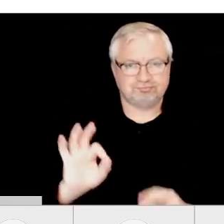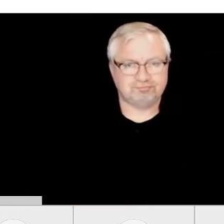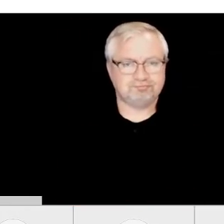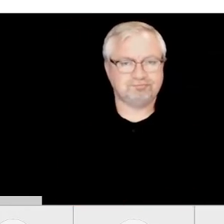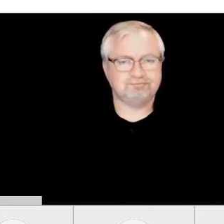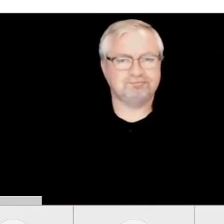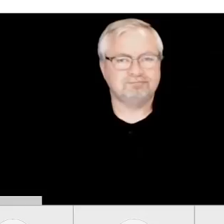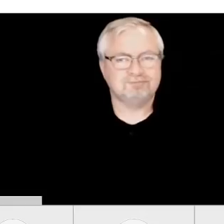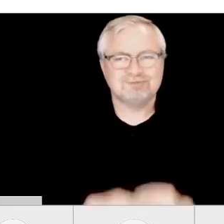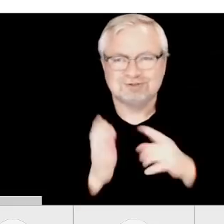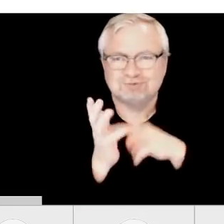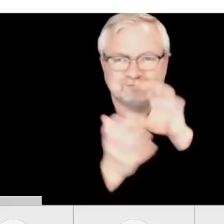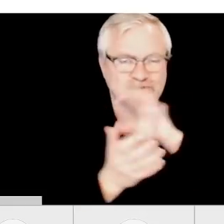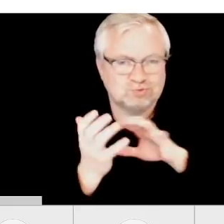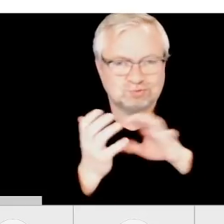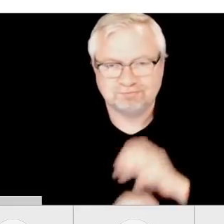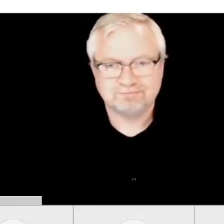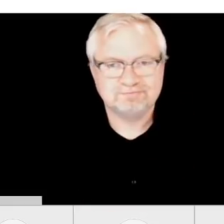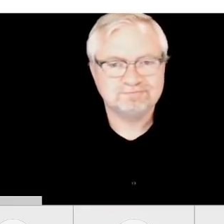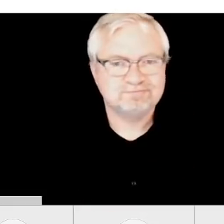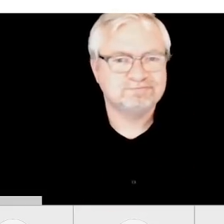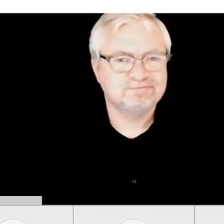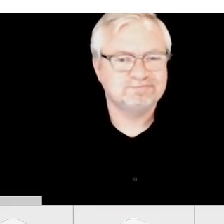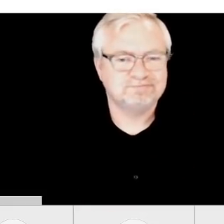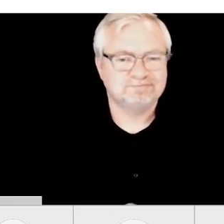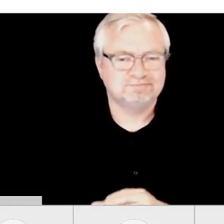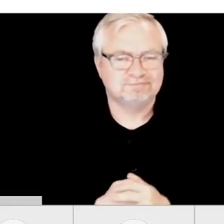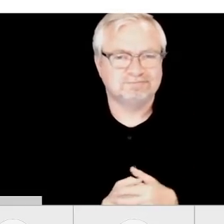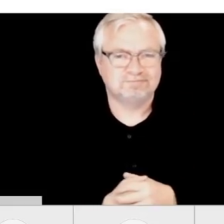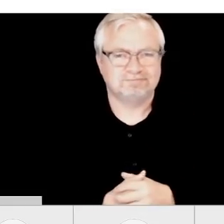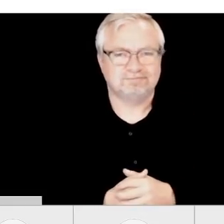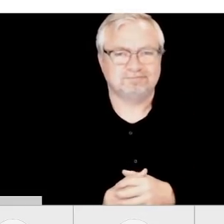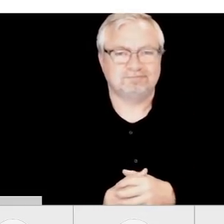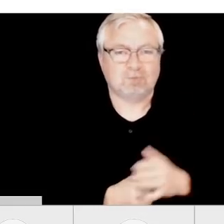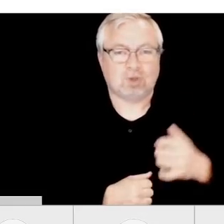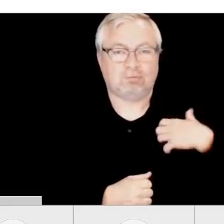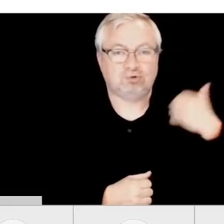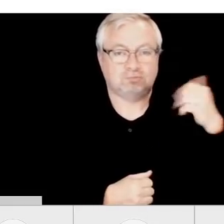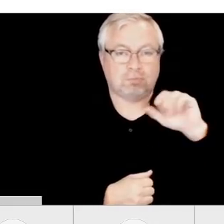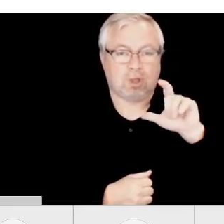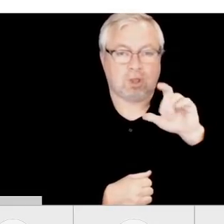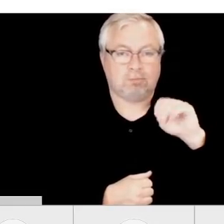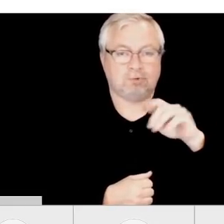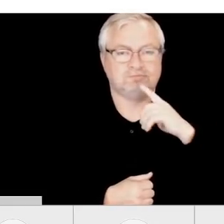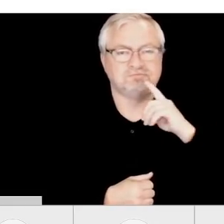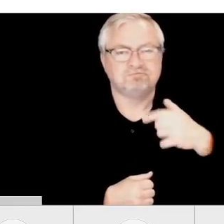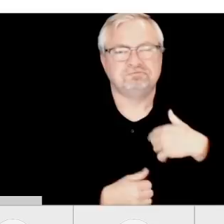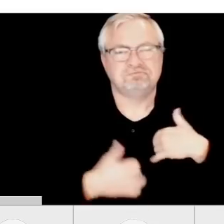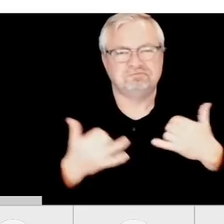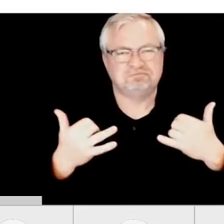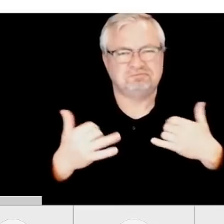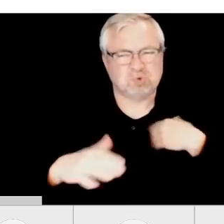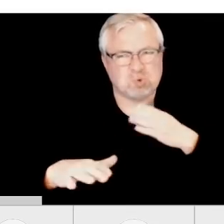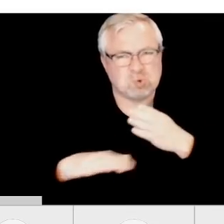so important to be clear of that. And we are, I think, a little bit over time now, so let's just take one